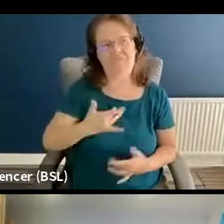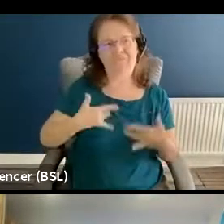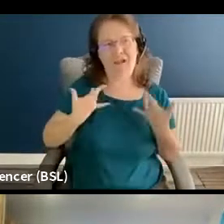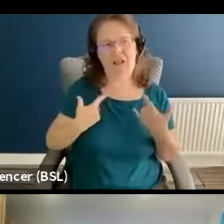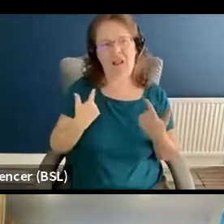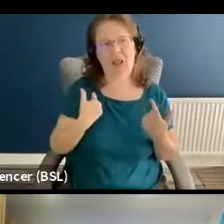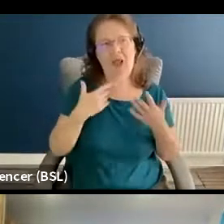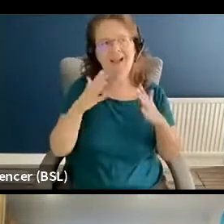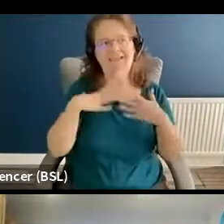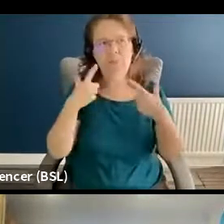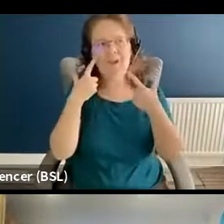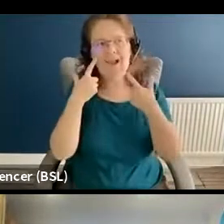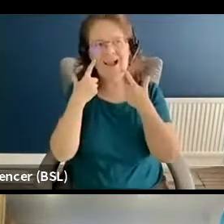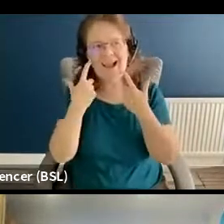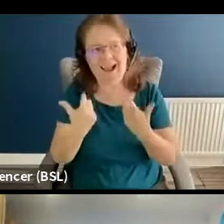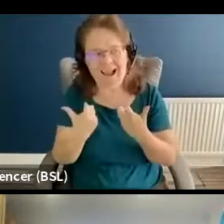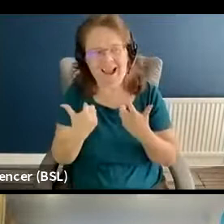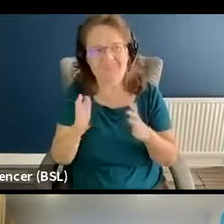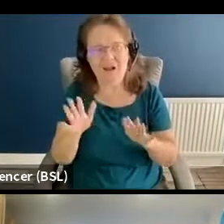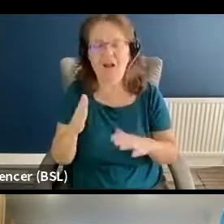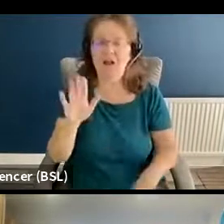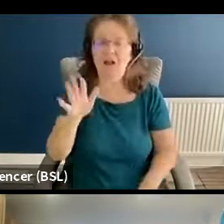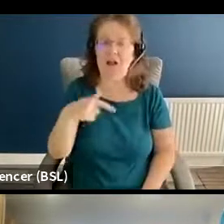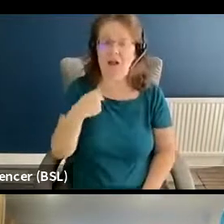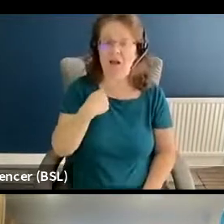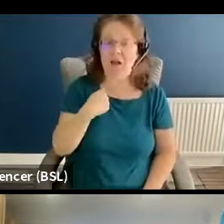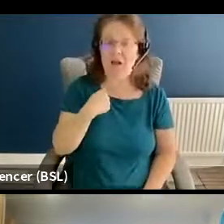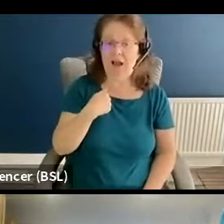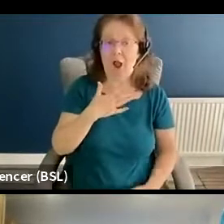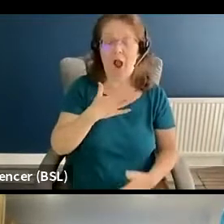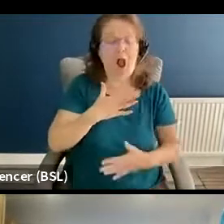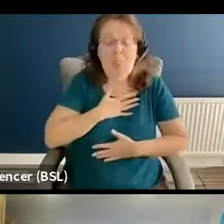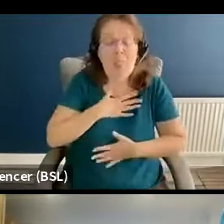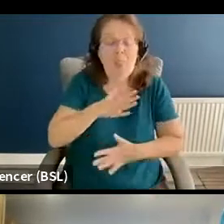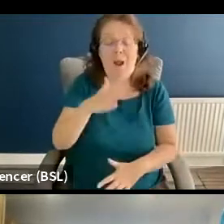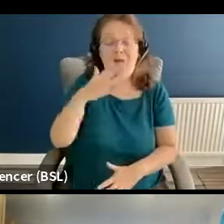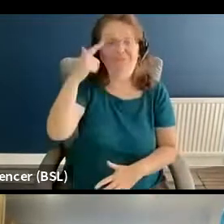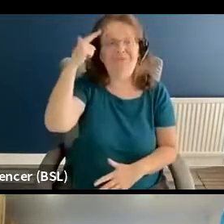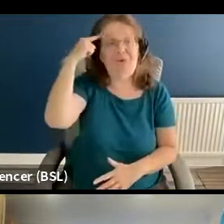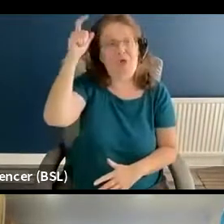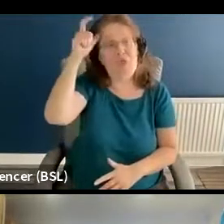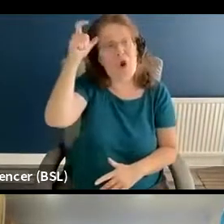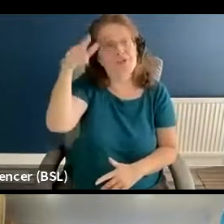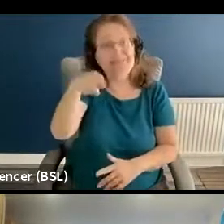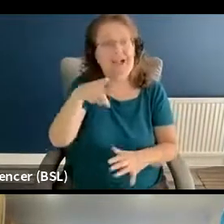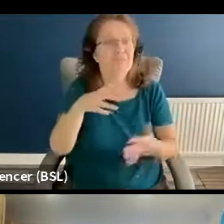careful in how the, I love the concept of it. And I'm sure that it's gotta be a way to make it work.